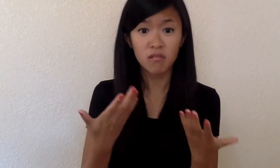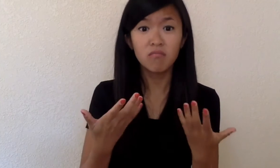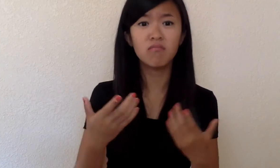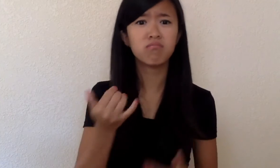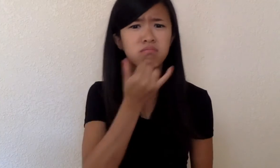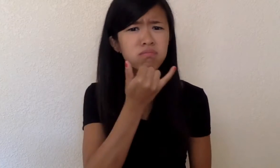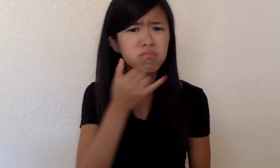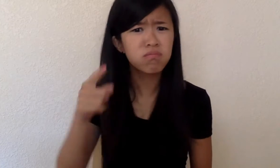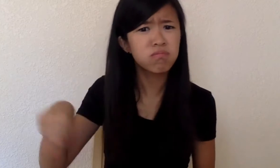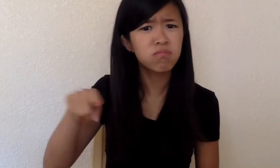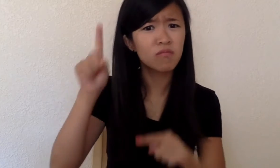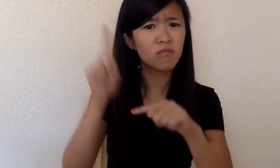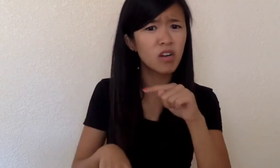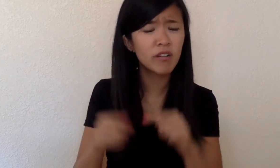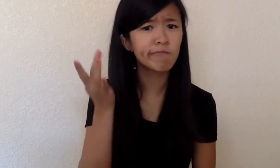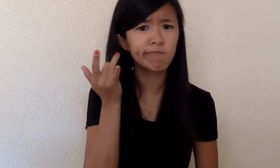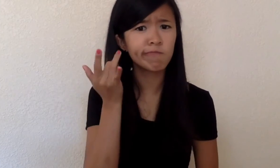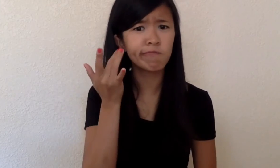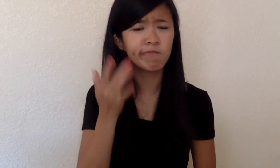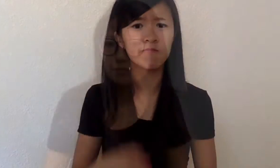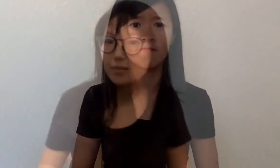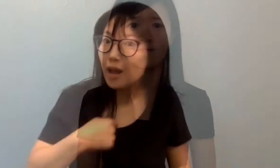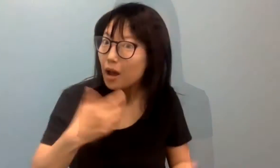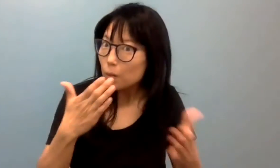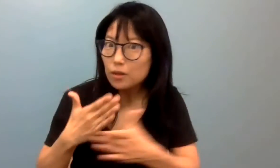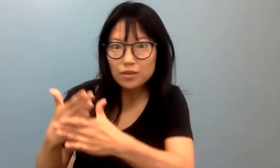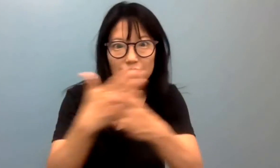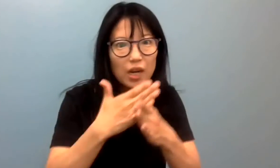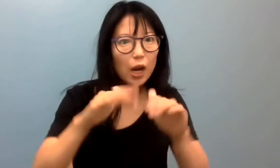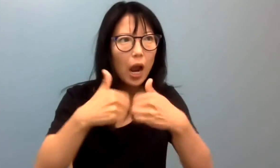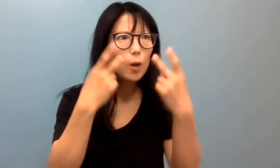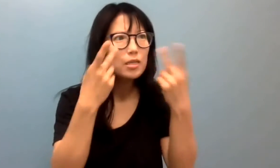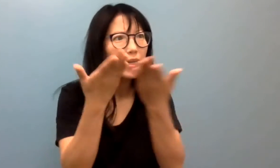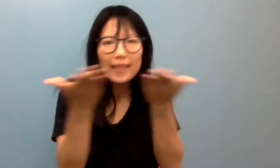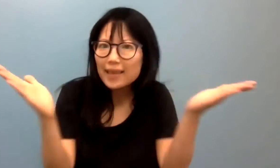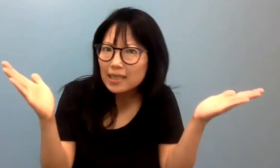so why can’t they? I want to share with you how I see things.